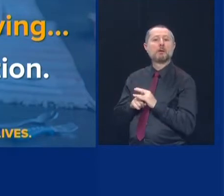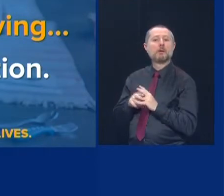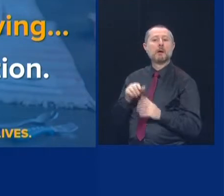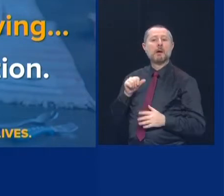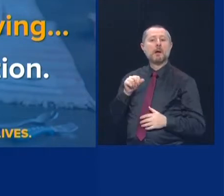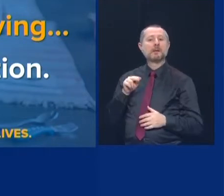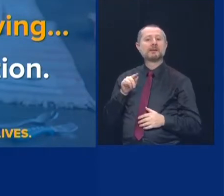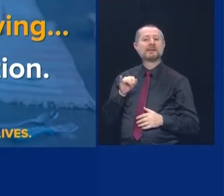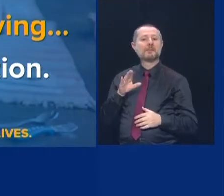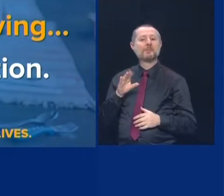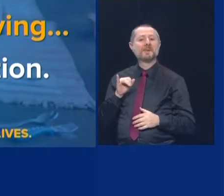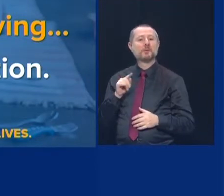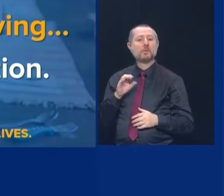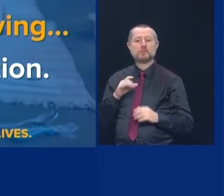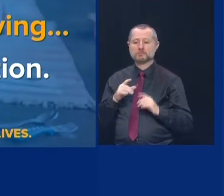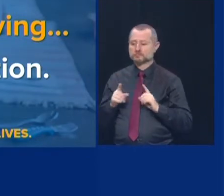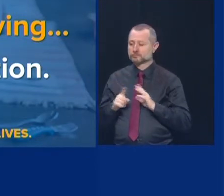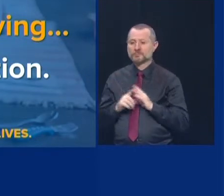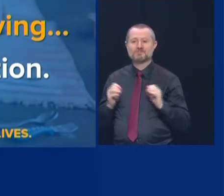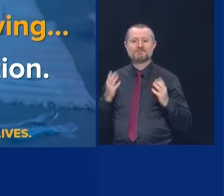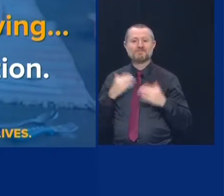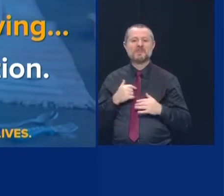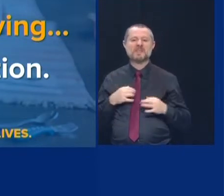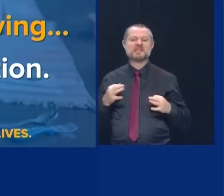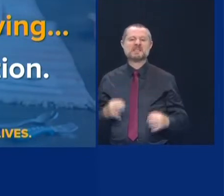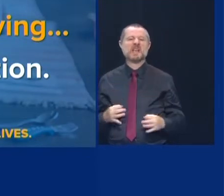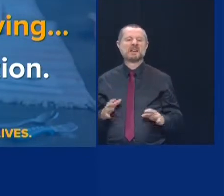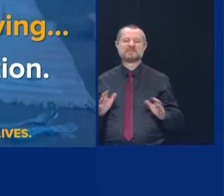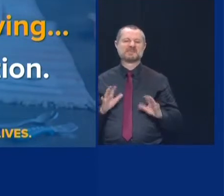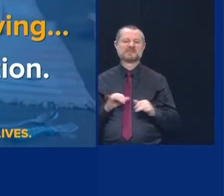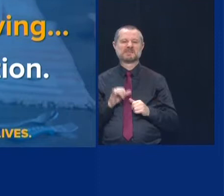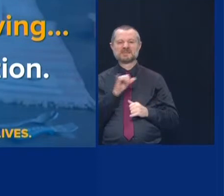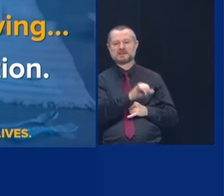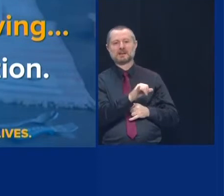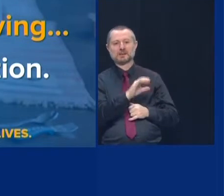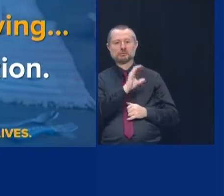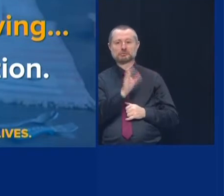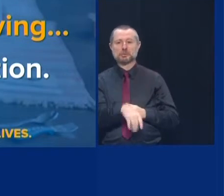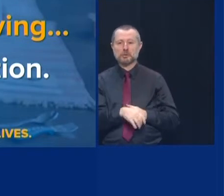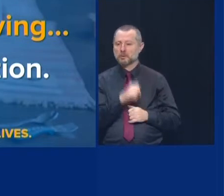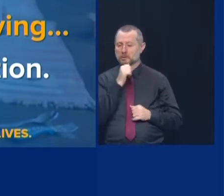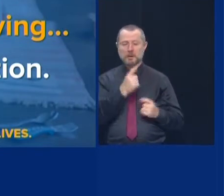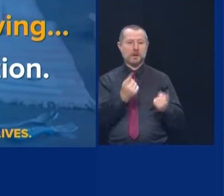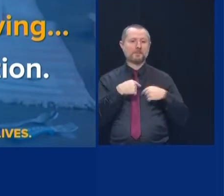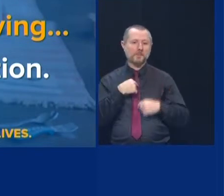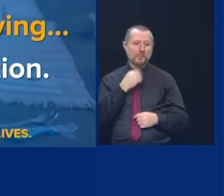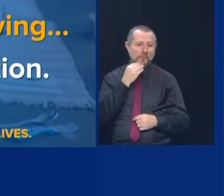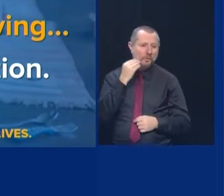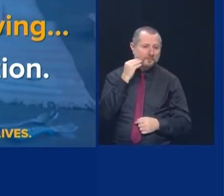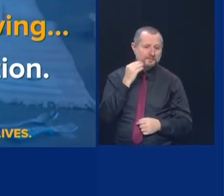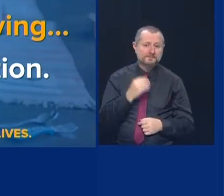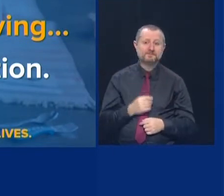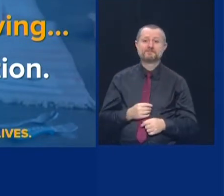ACTUALLY TEST NEGATIVE BUT HAVE THE VIRUS BUT THE ANTIBODIES TRUE. THERE'S A LAG.